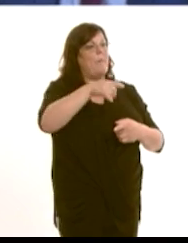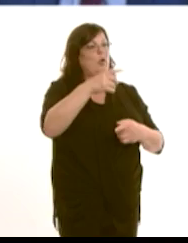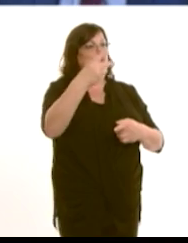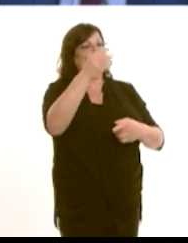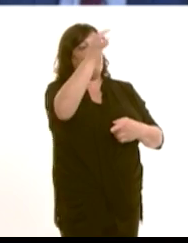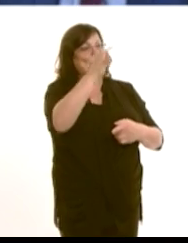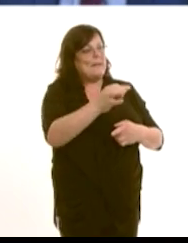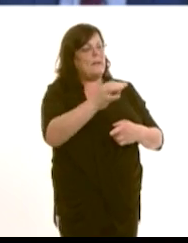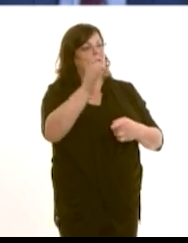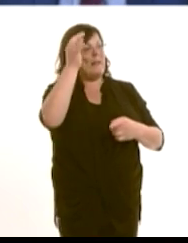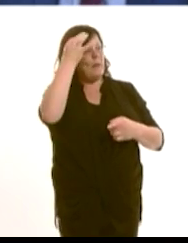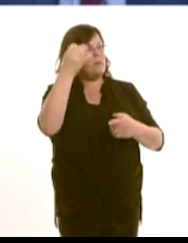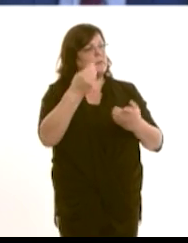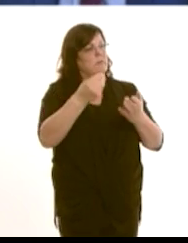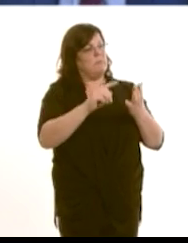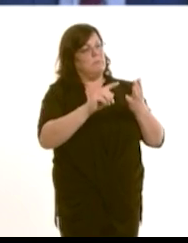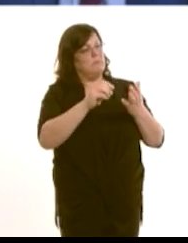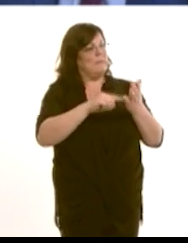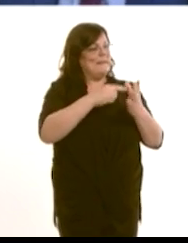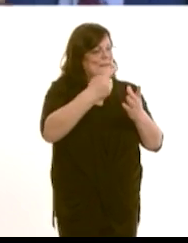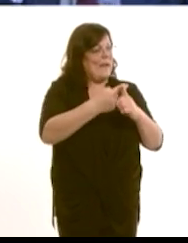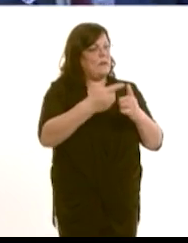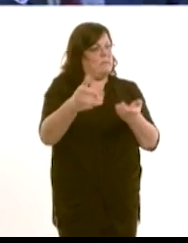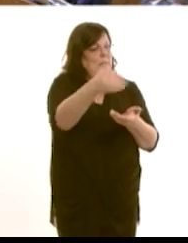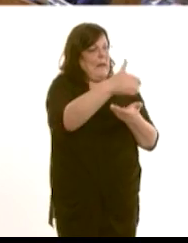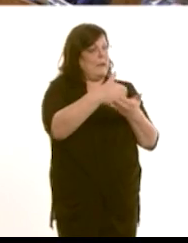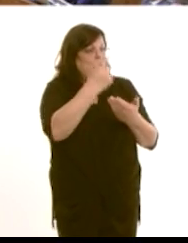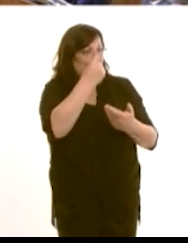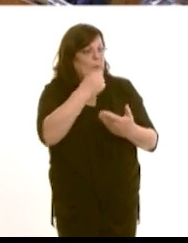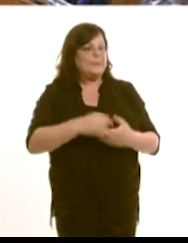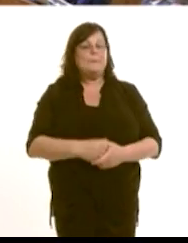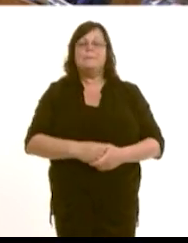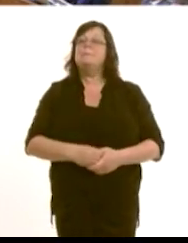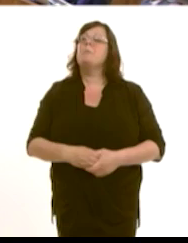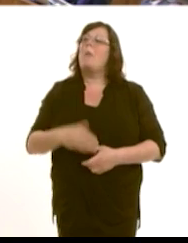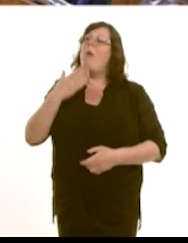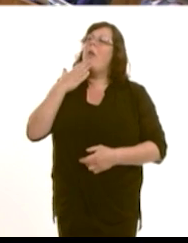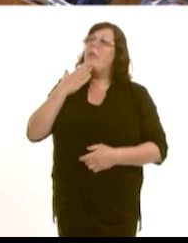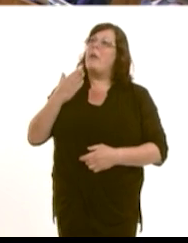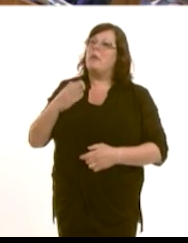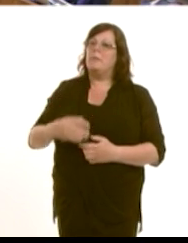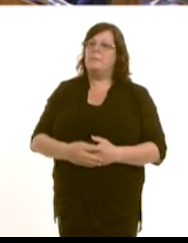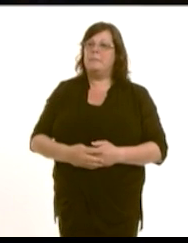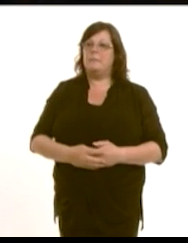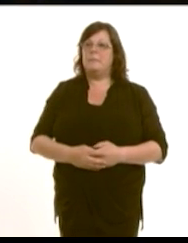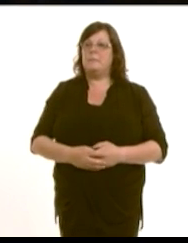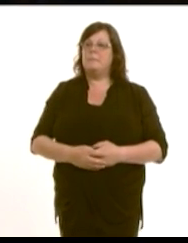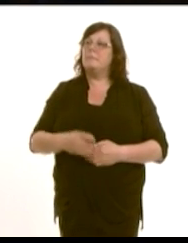Mohammad Asghar: Thank you very much for the reply, Minister. Figures released by your Government reveal that Blaenau Gwent, Merthyr Tydfil and Torfaen